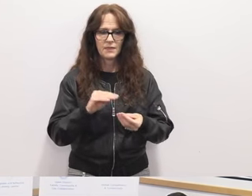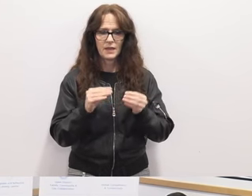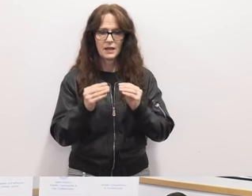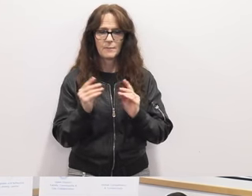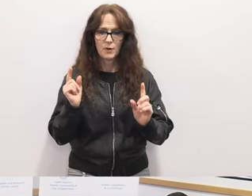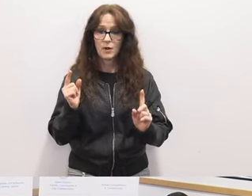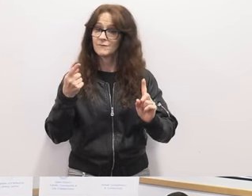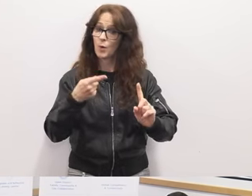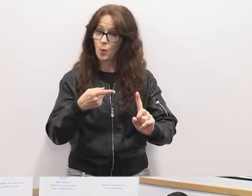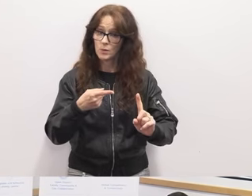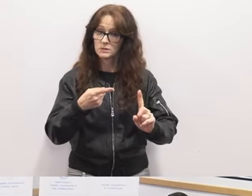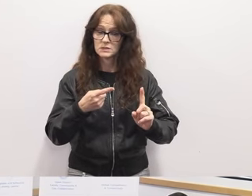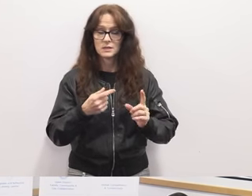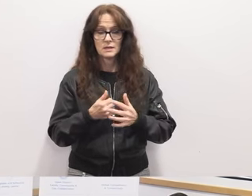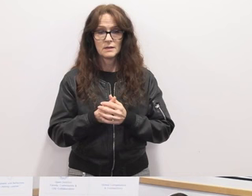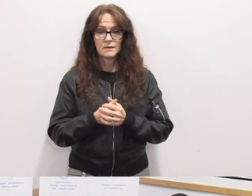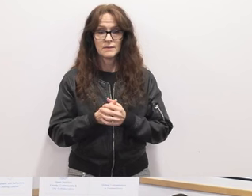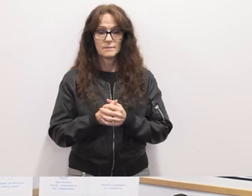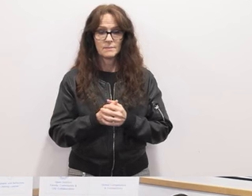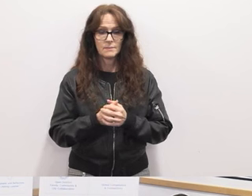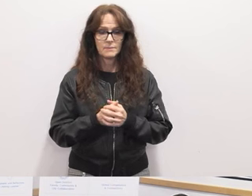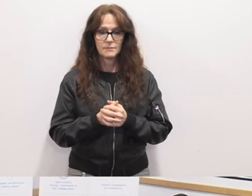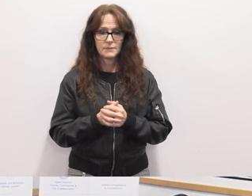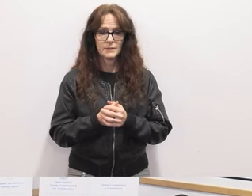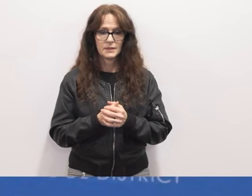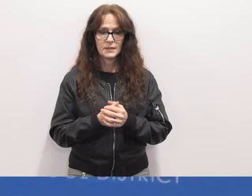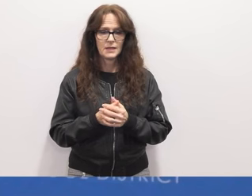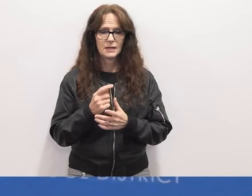is that the devil is always in the details in that,